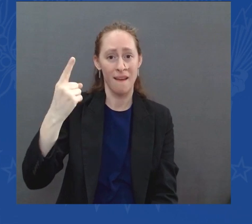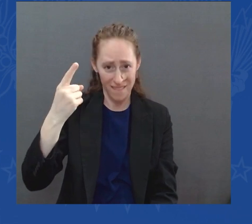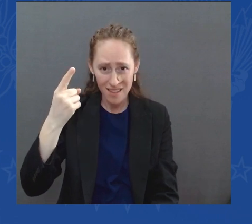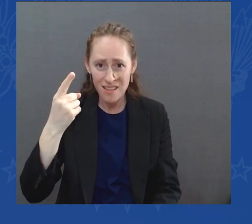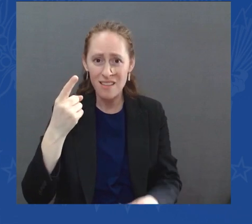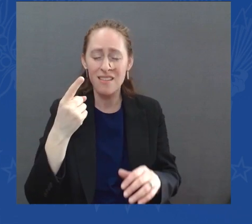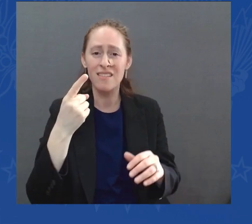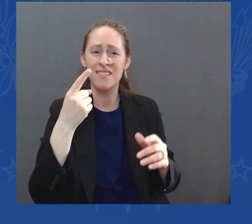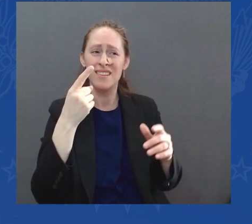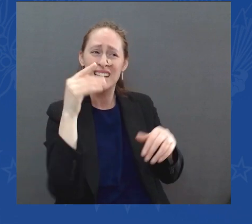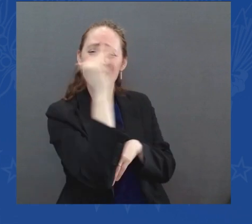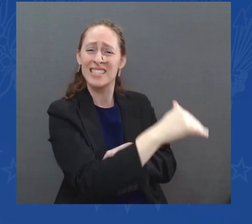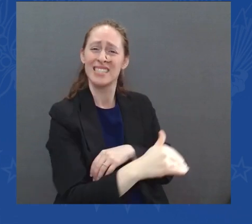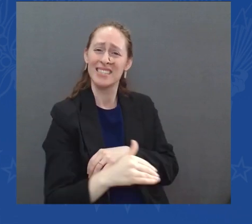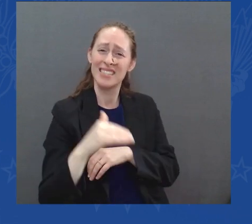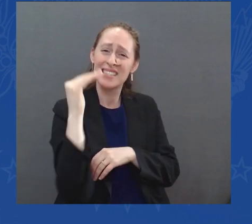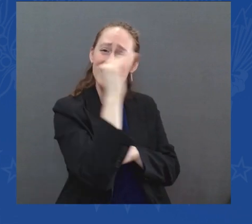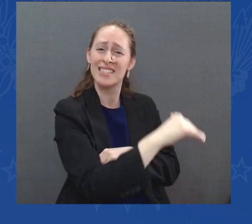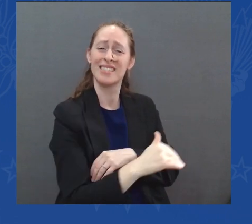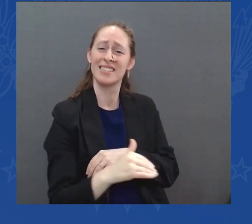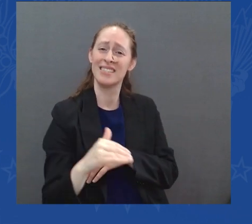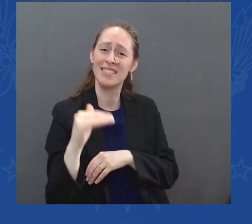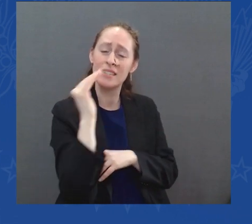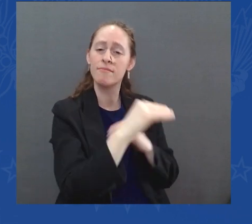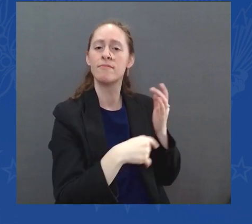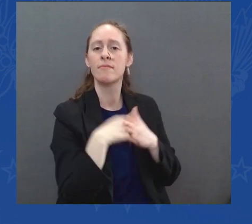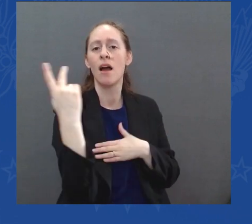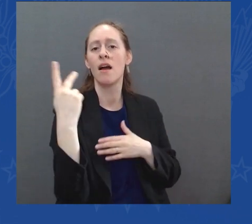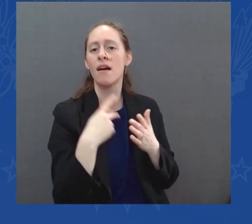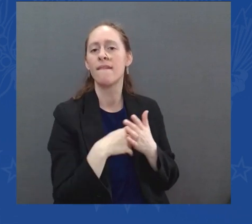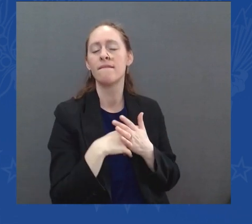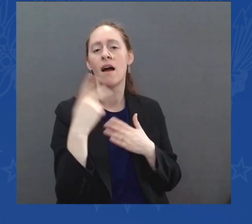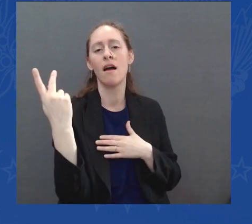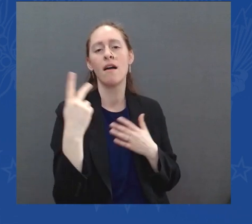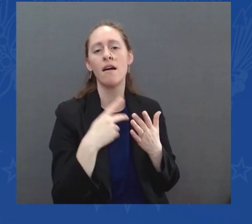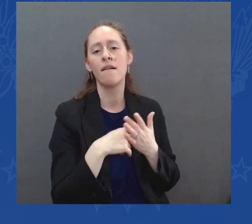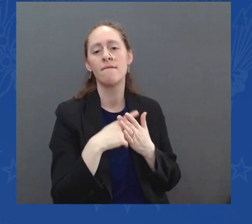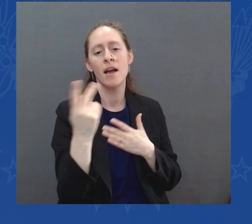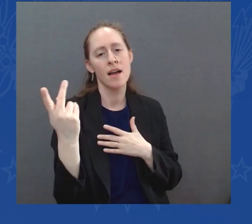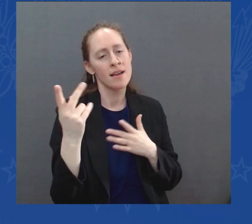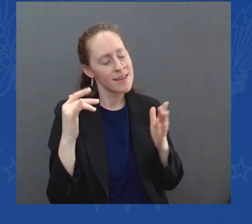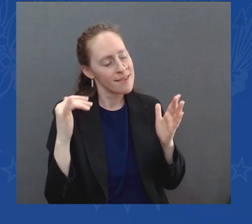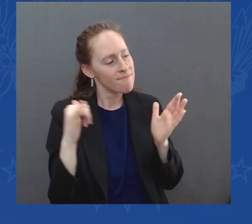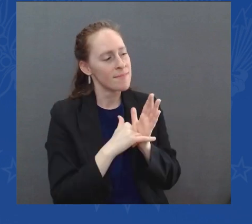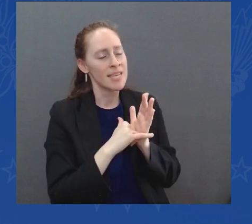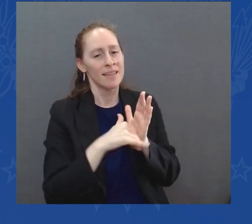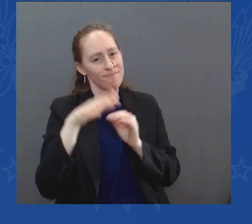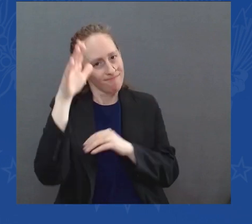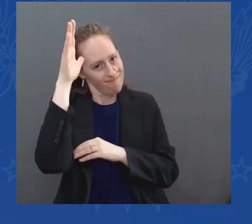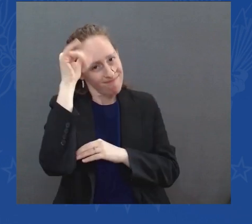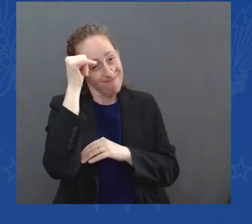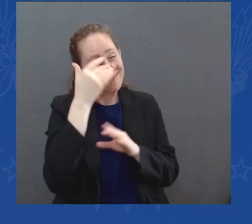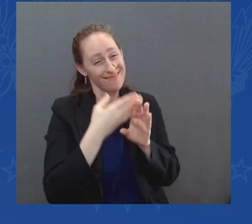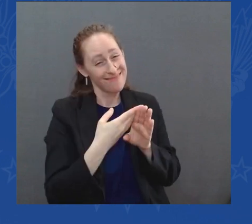Anti-Lynching legislation was reintroduced in the United States Congress by leaders